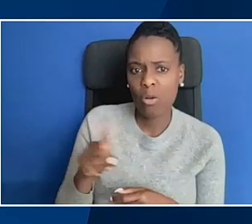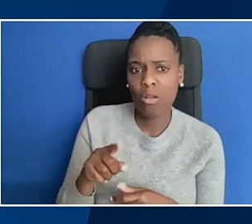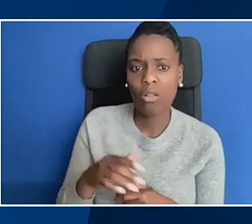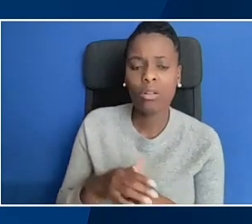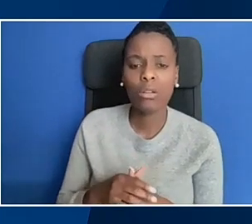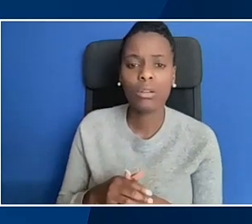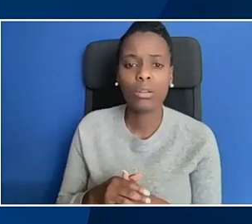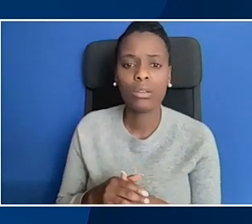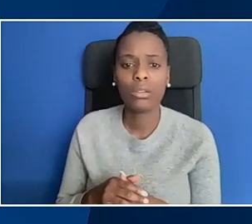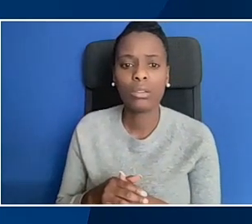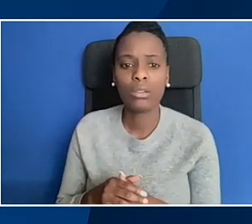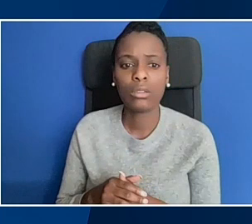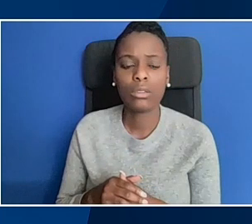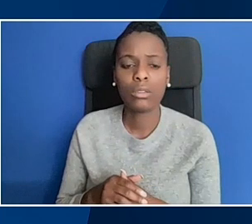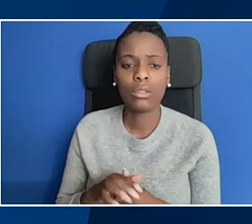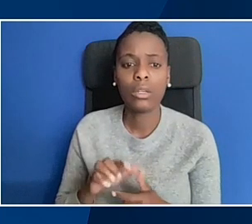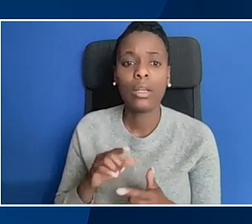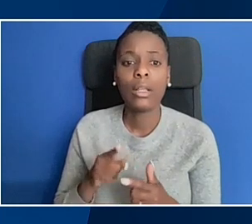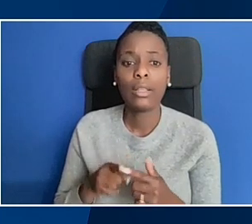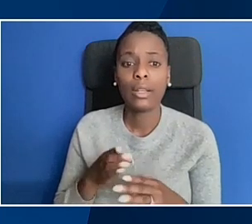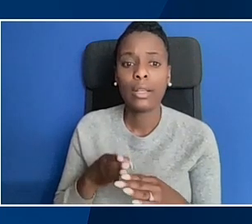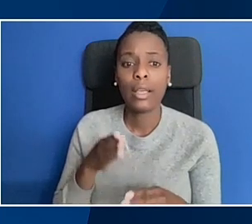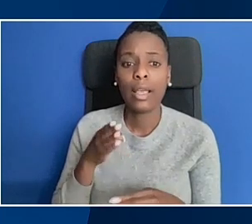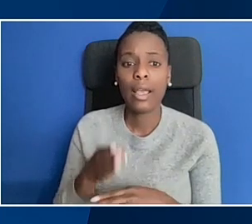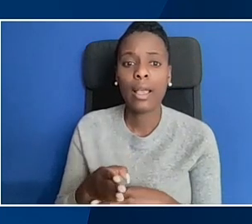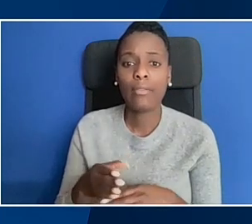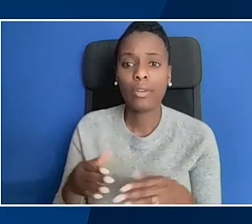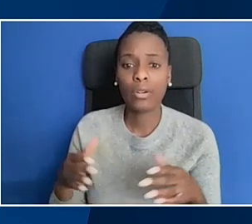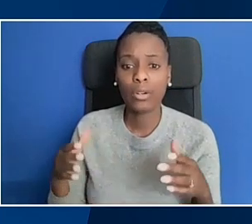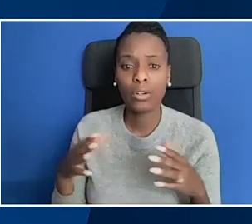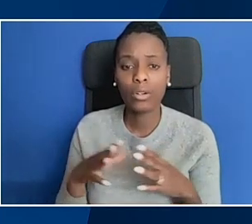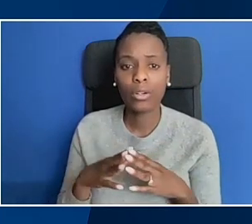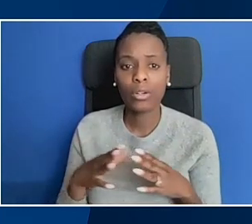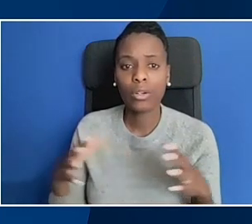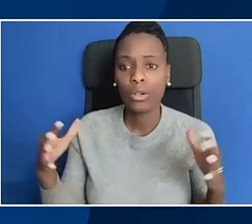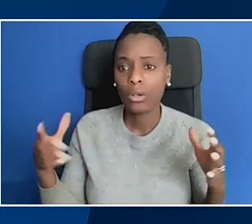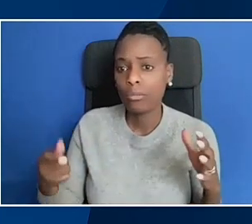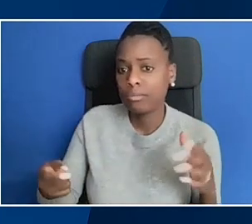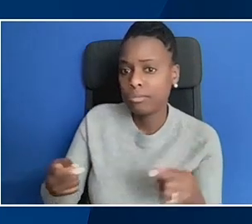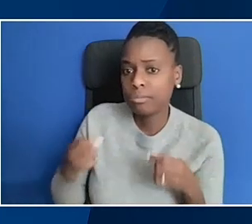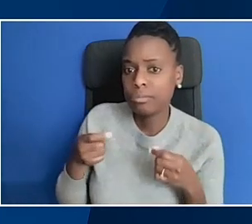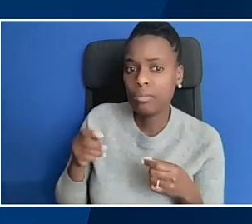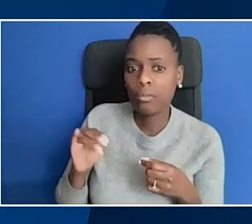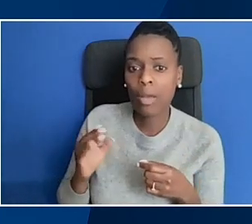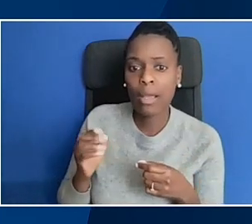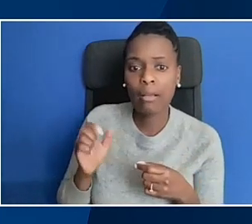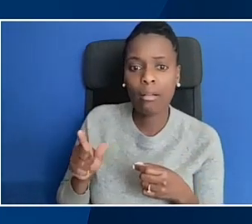after that then you would bring Michael in or entertain bringing Michael in to have